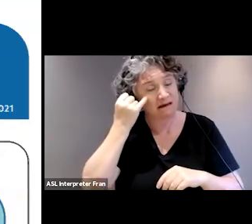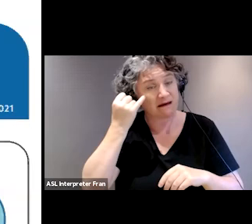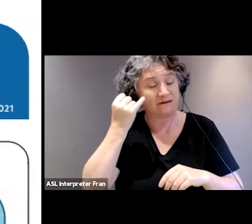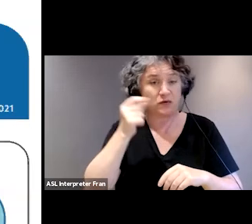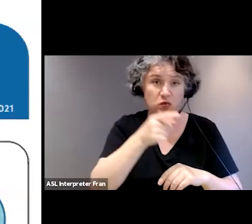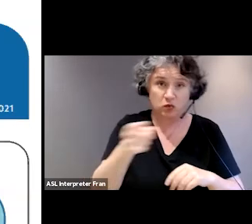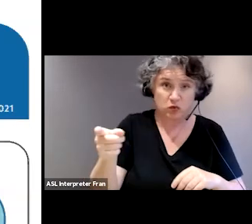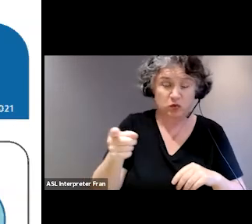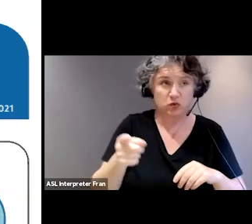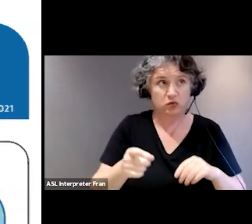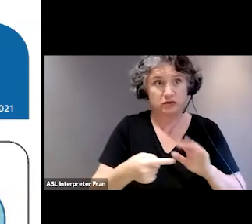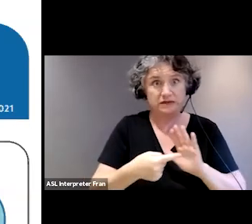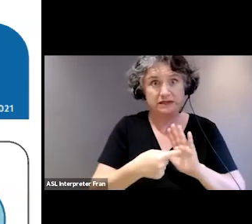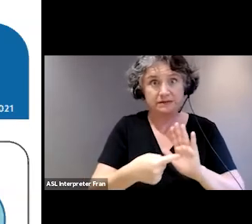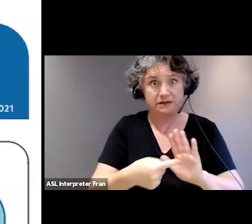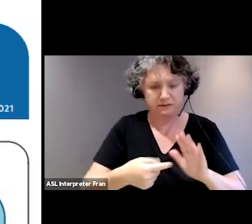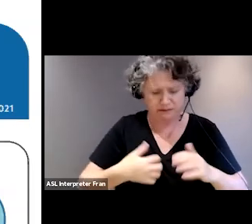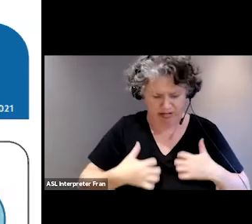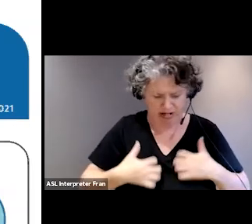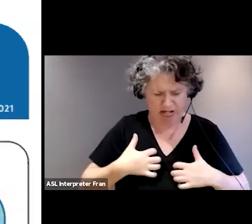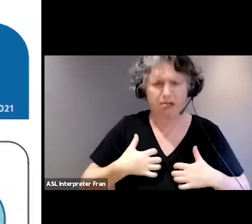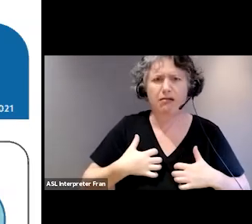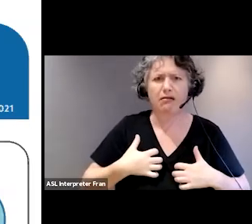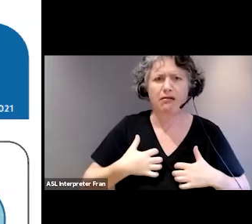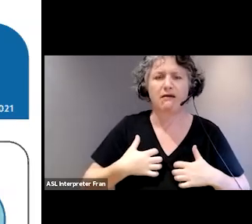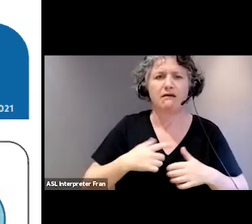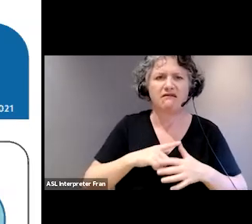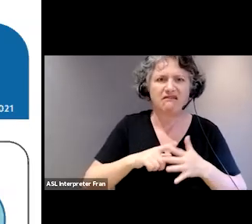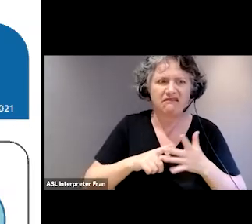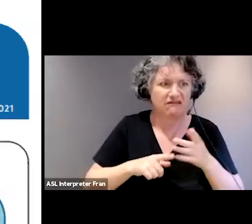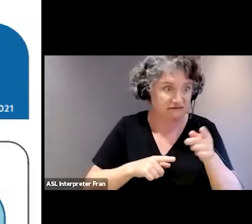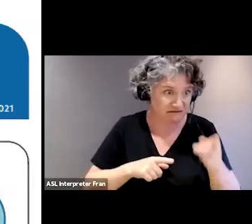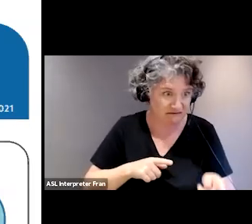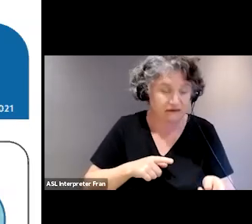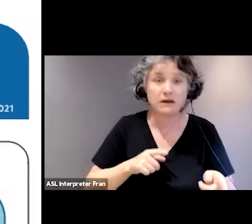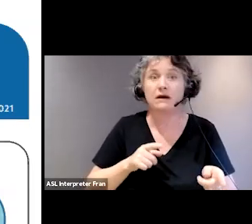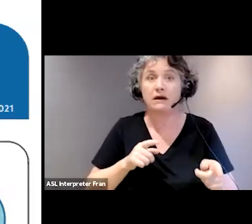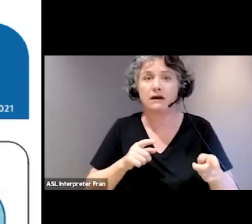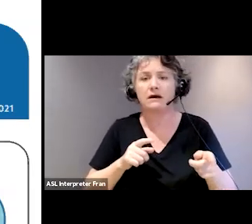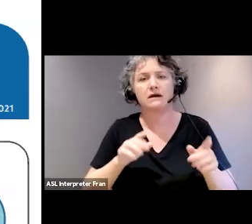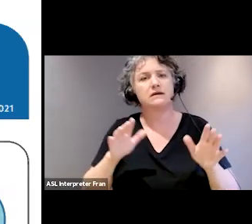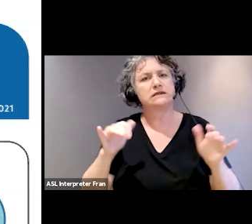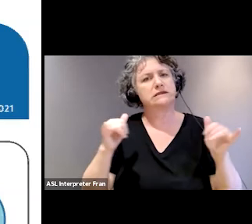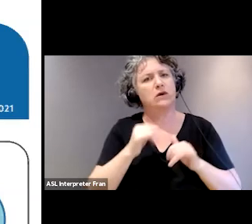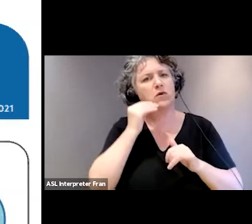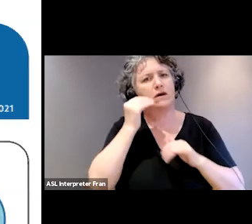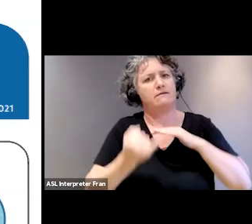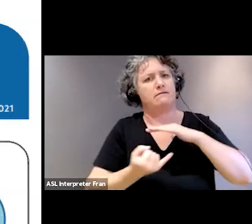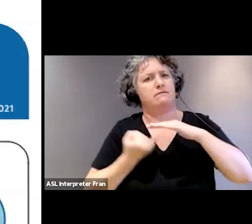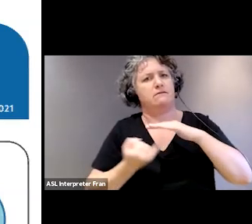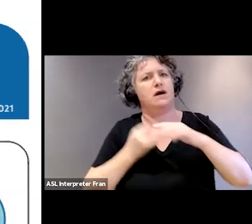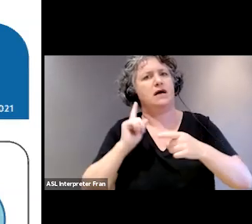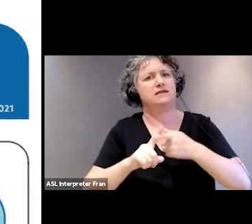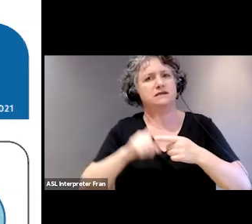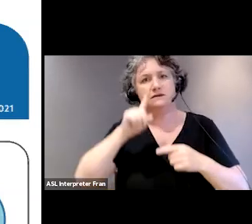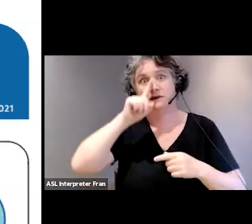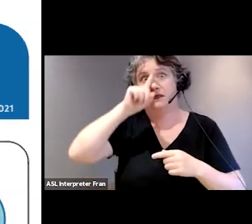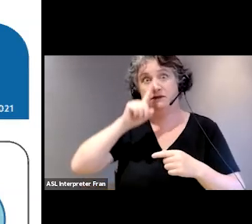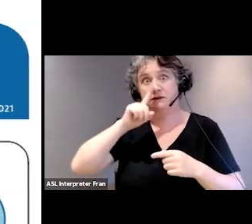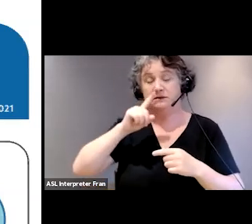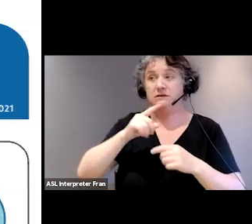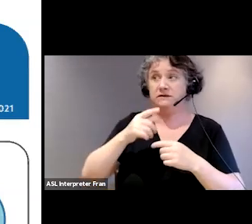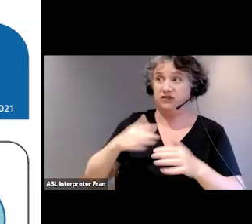notable, typically shortness of breath